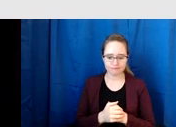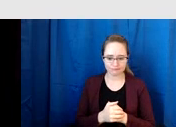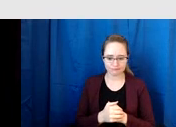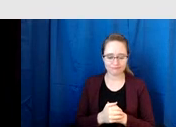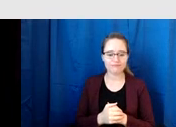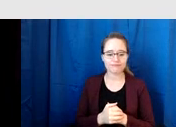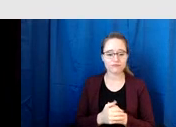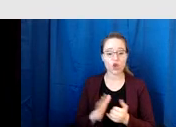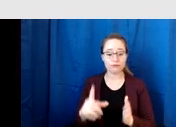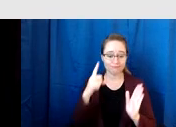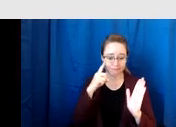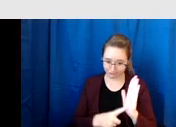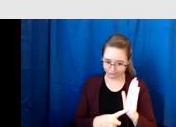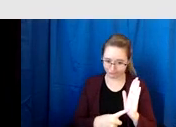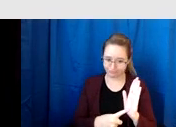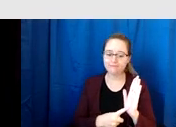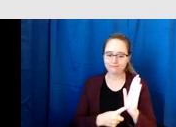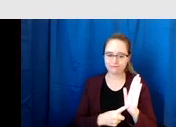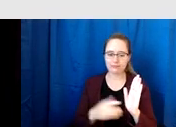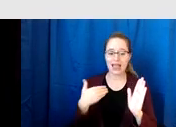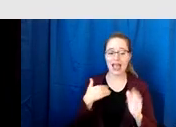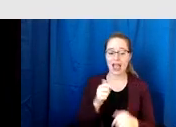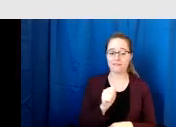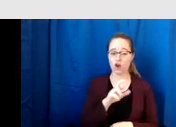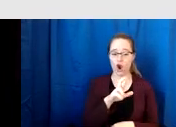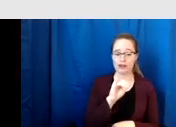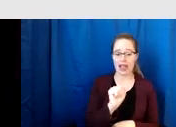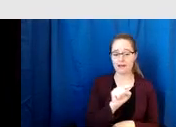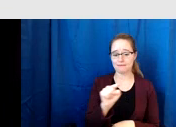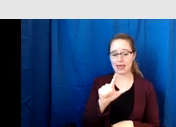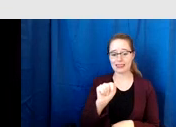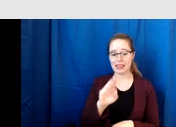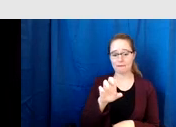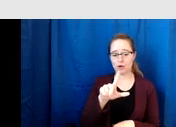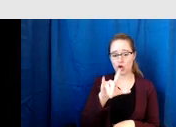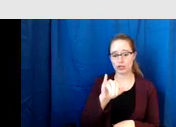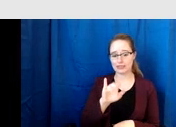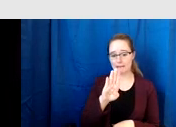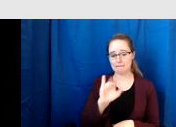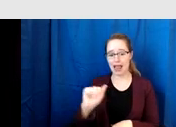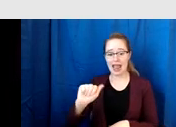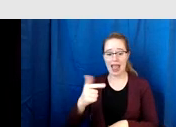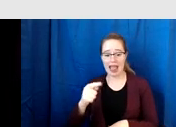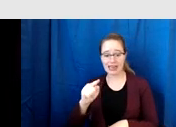For example, here we have a aria-labelledby tag of "agTilled agAcreage,"